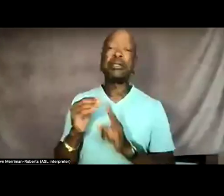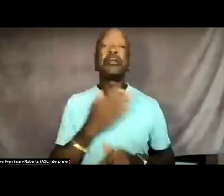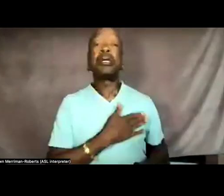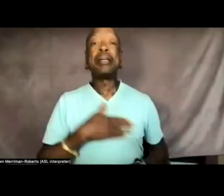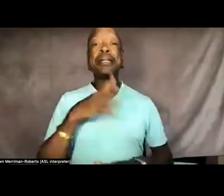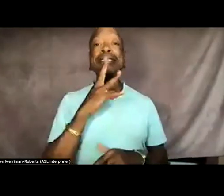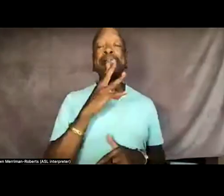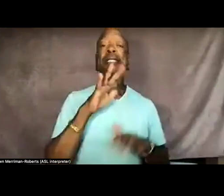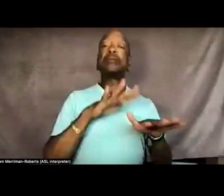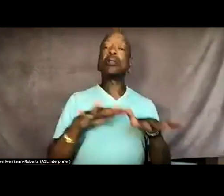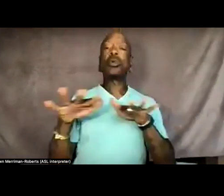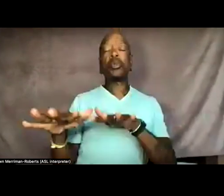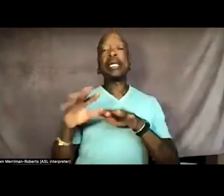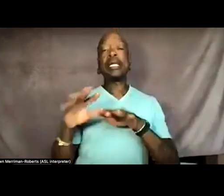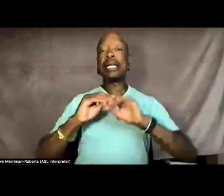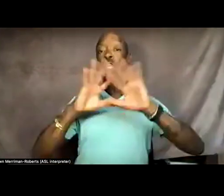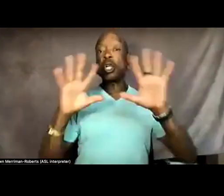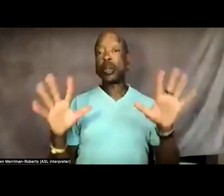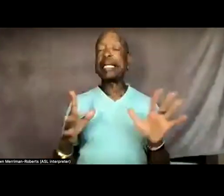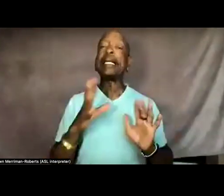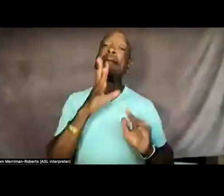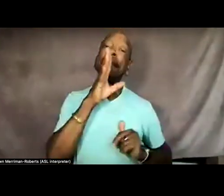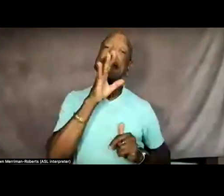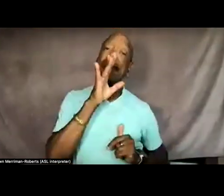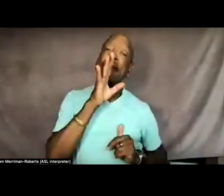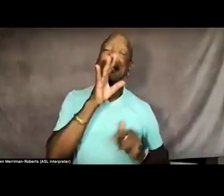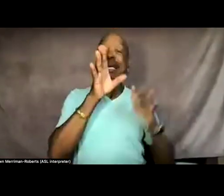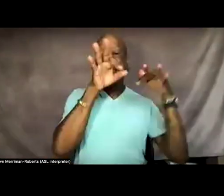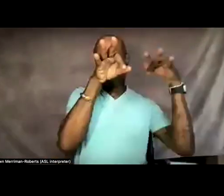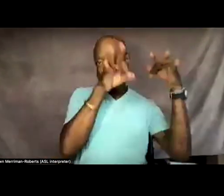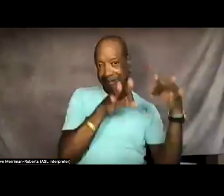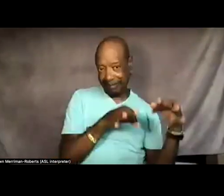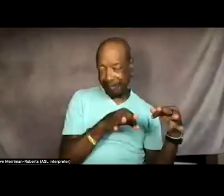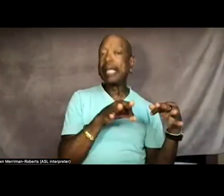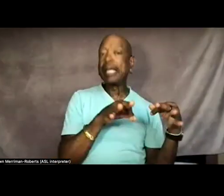and describe all text and images on your slides out loud we wish we could have more time for back